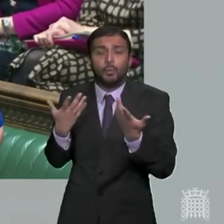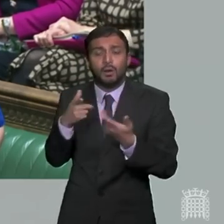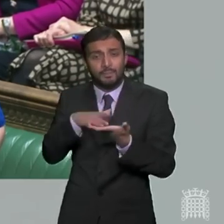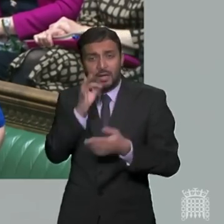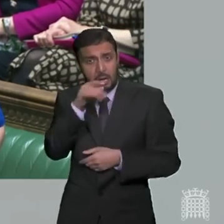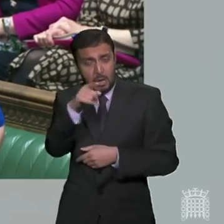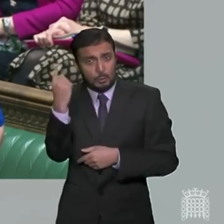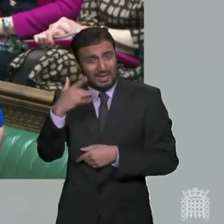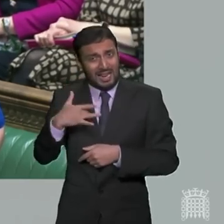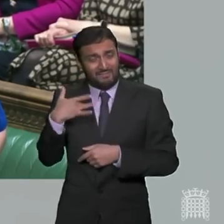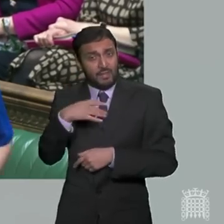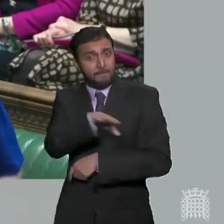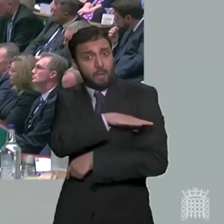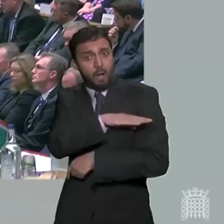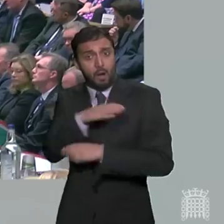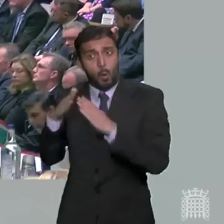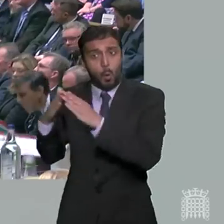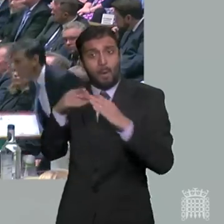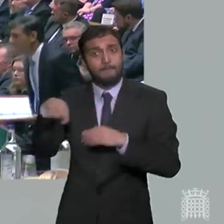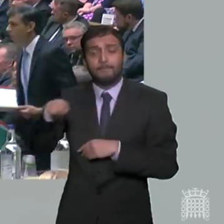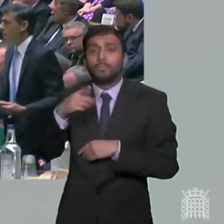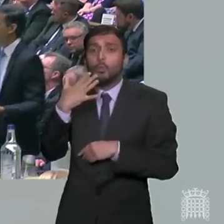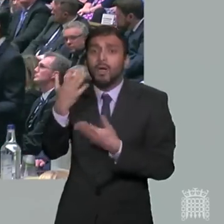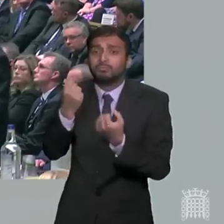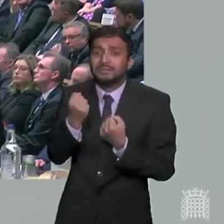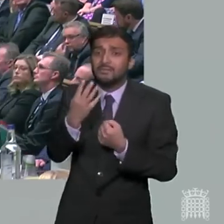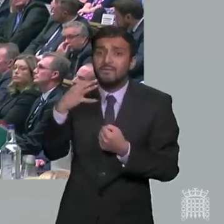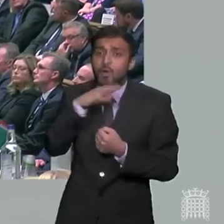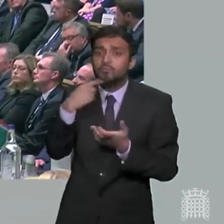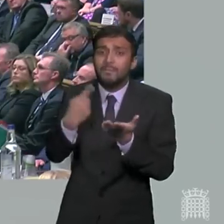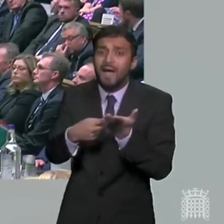the £400 to which they are entitled? The Prime Minister My hon.